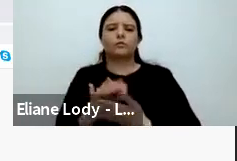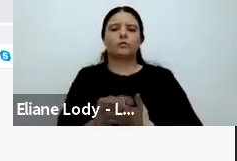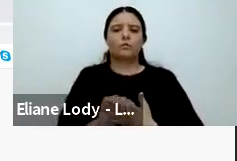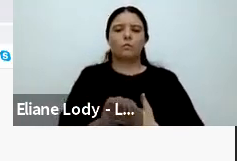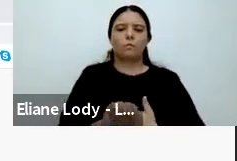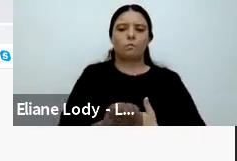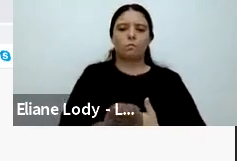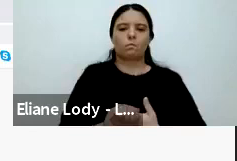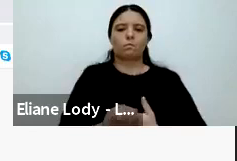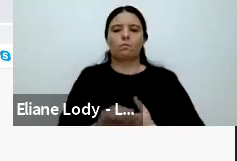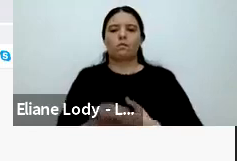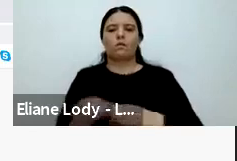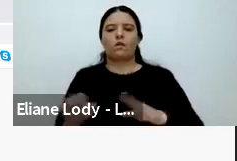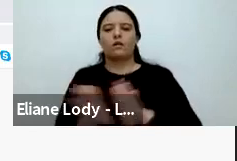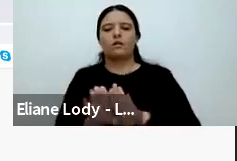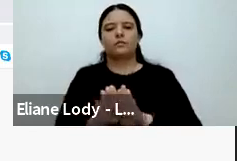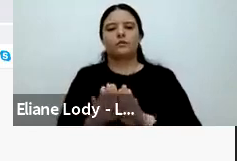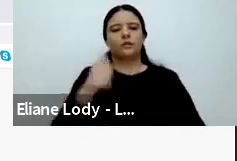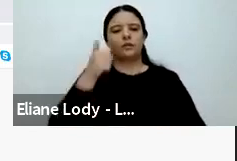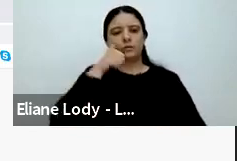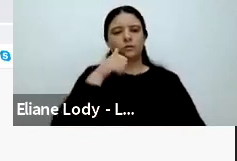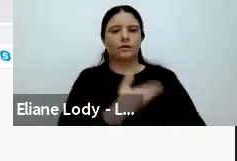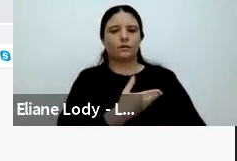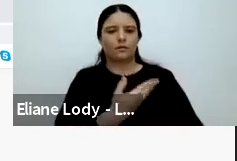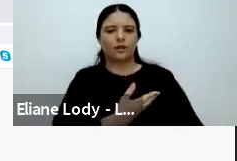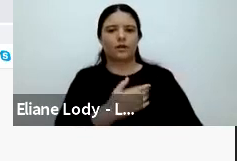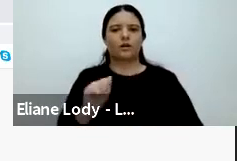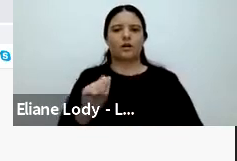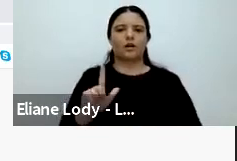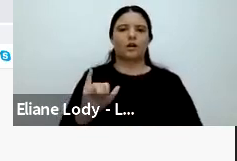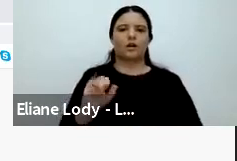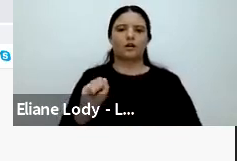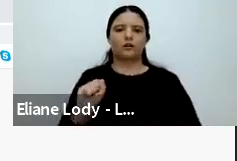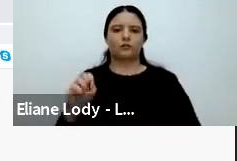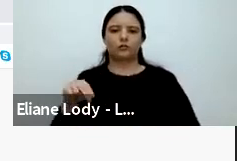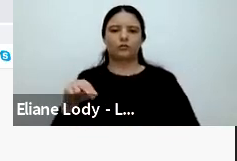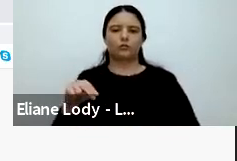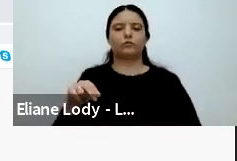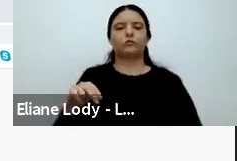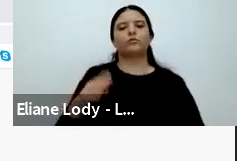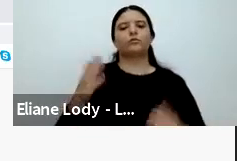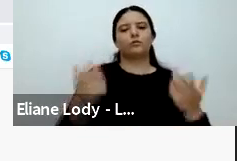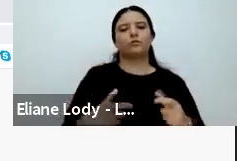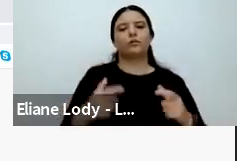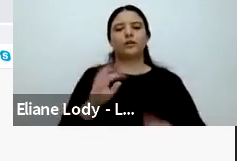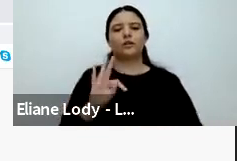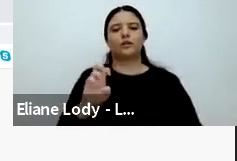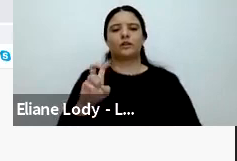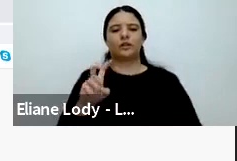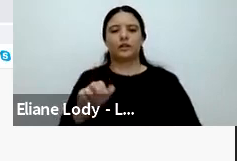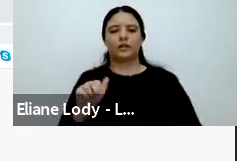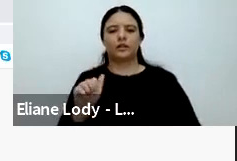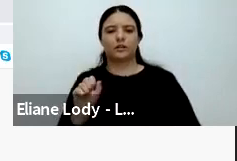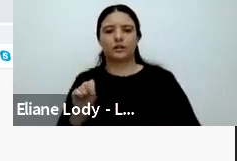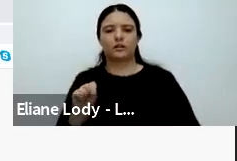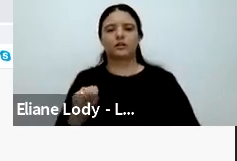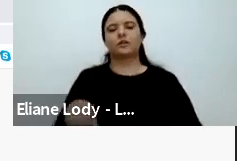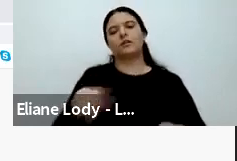Allison skerritt, Allison is at the University of at the University of texas. , and the book is about kind of teaching these very.